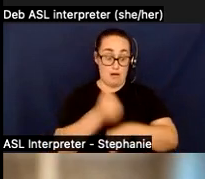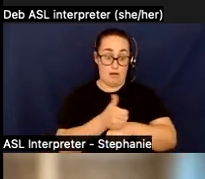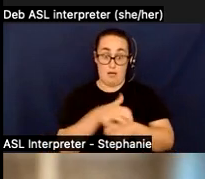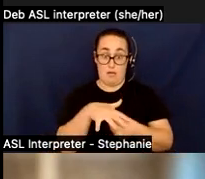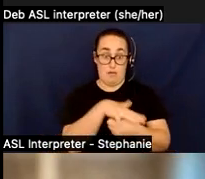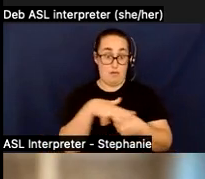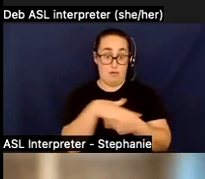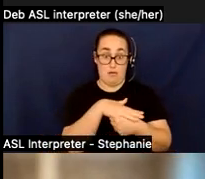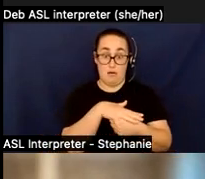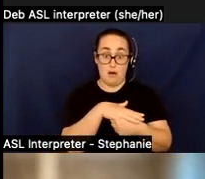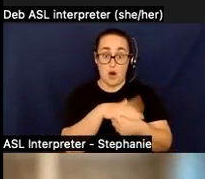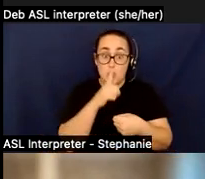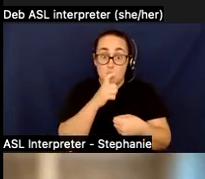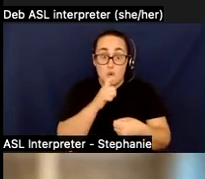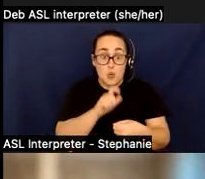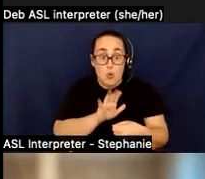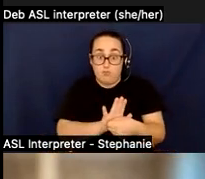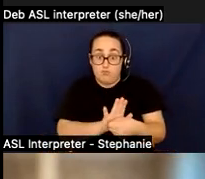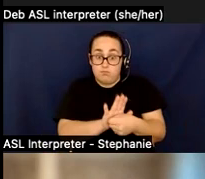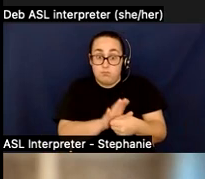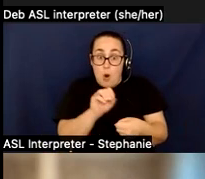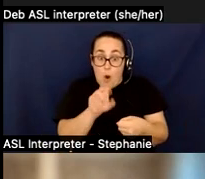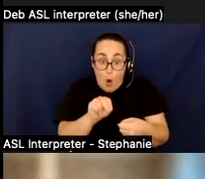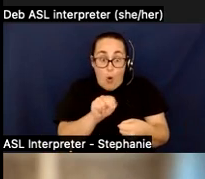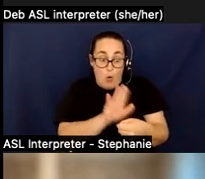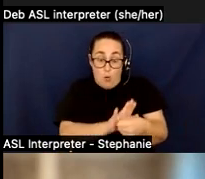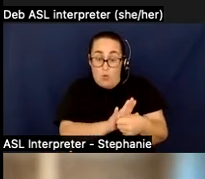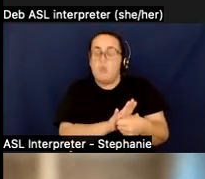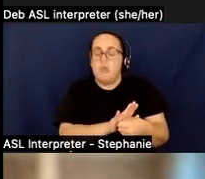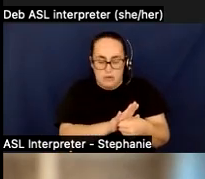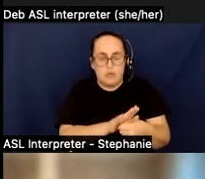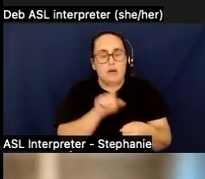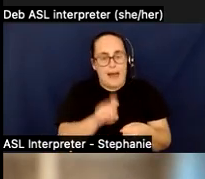is responsible for obtaining that approval, whether it's on private land or City land,